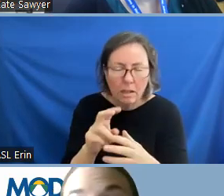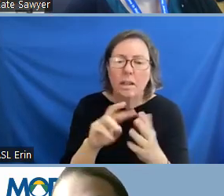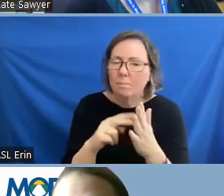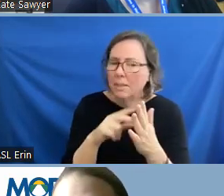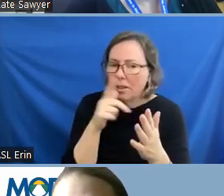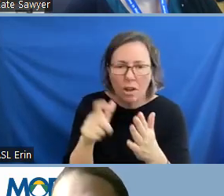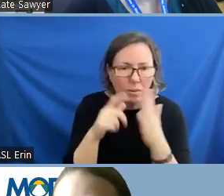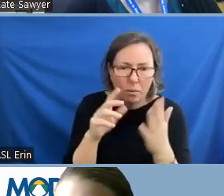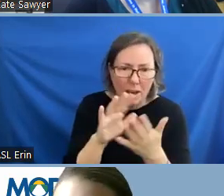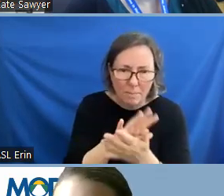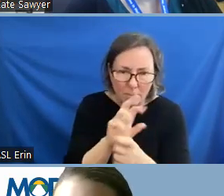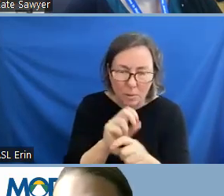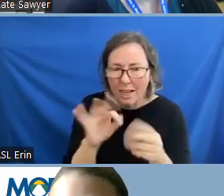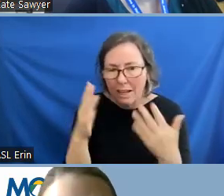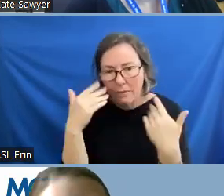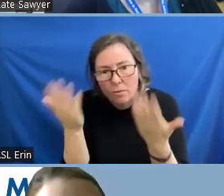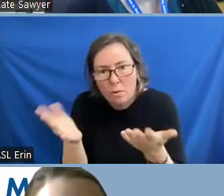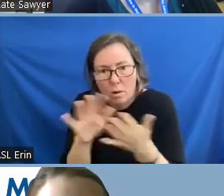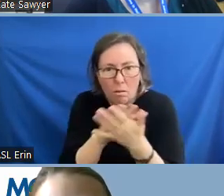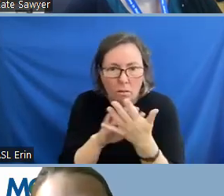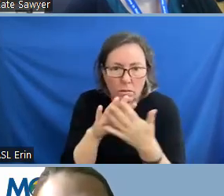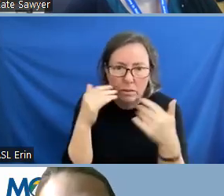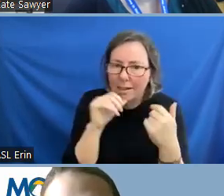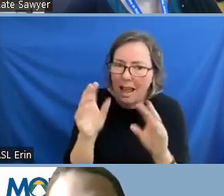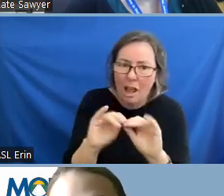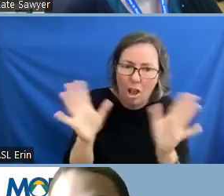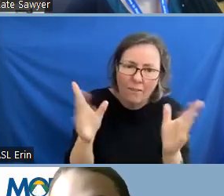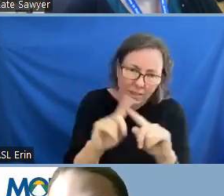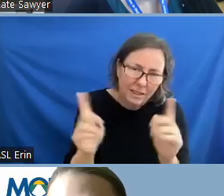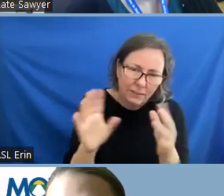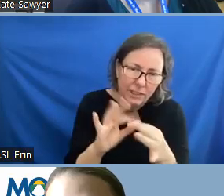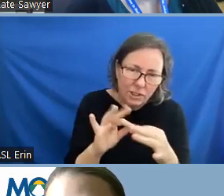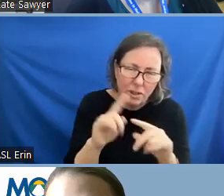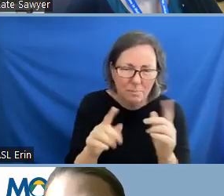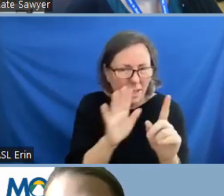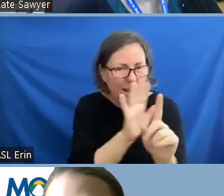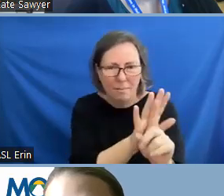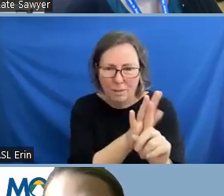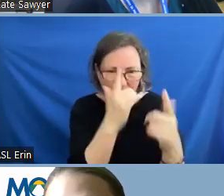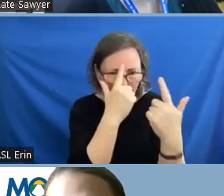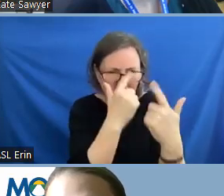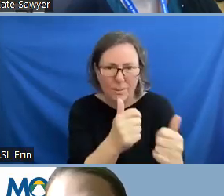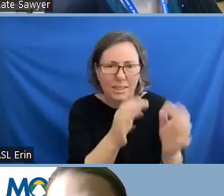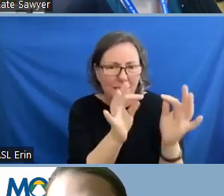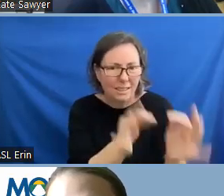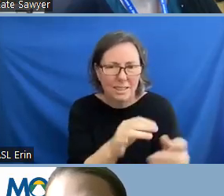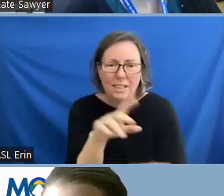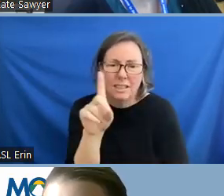If it's not obvious, that's a different story. Right? But I would use your discretion as the